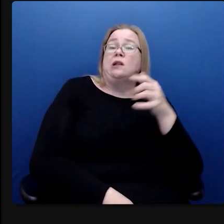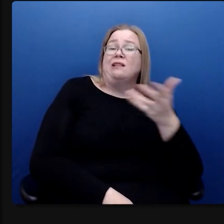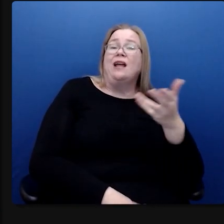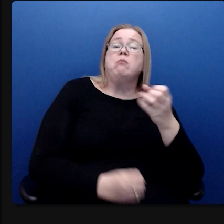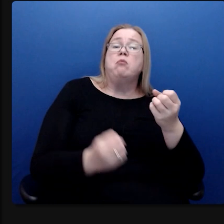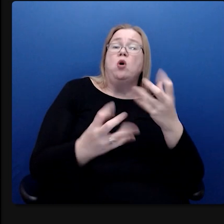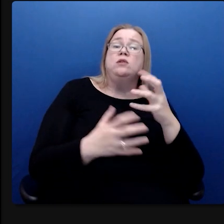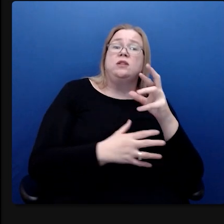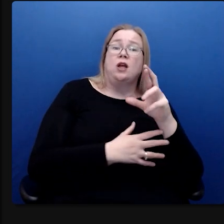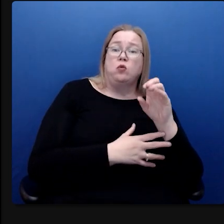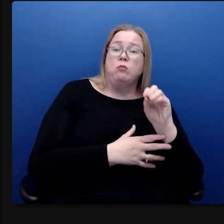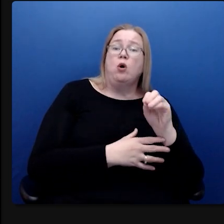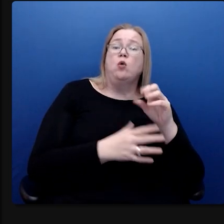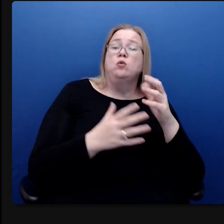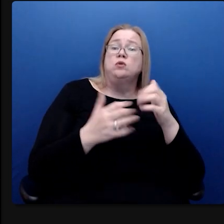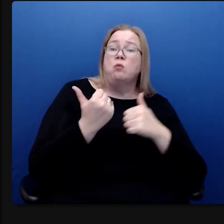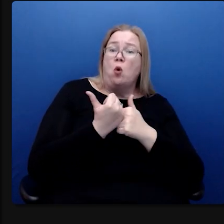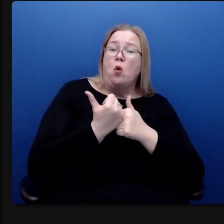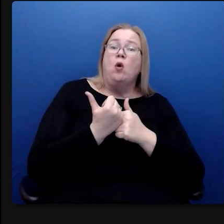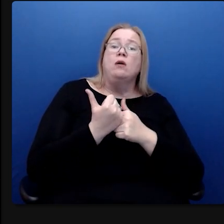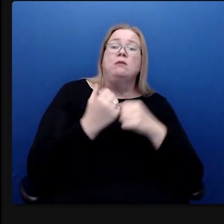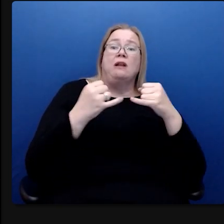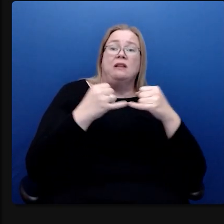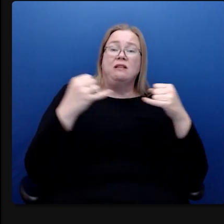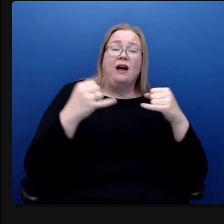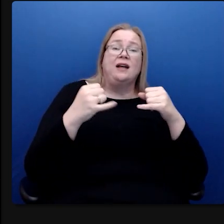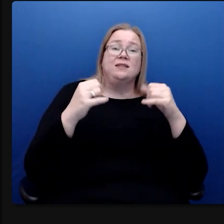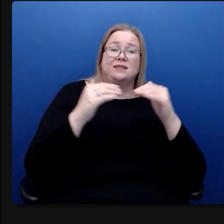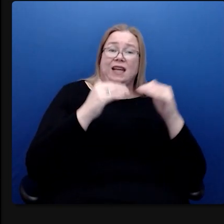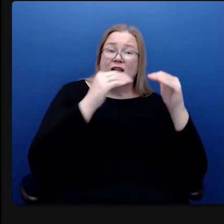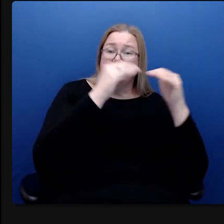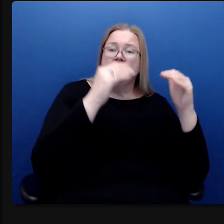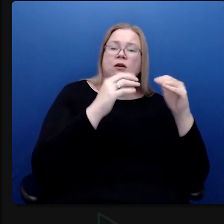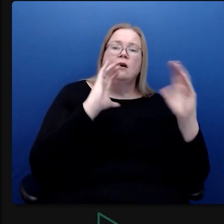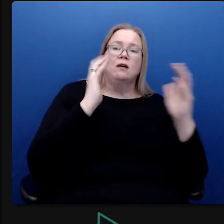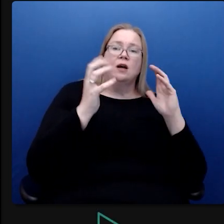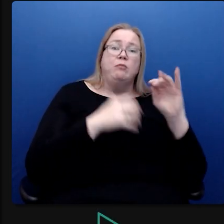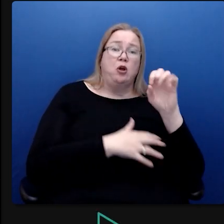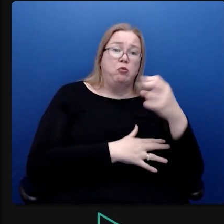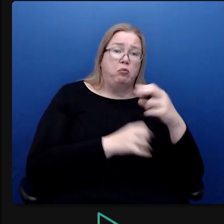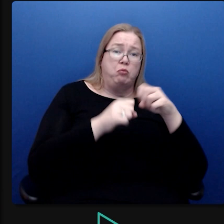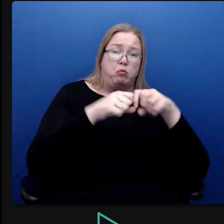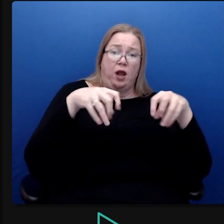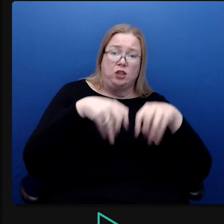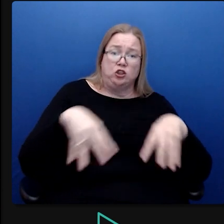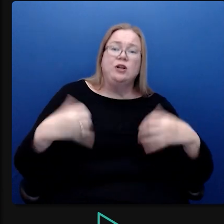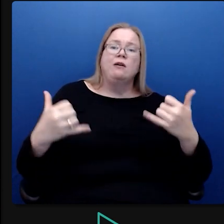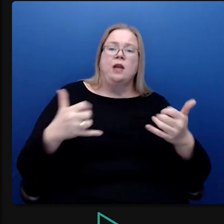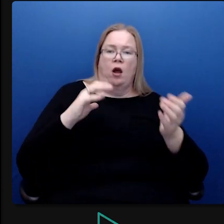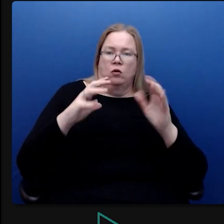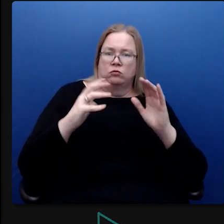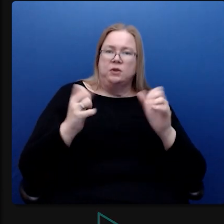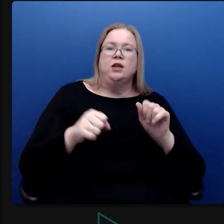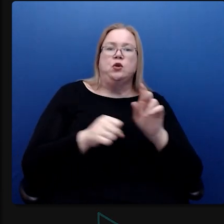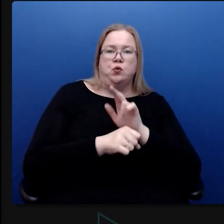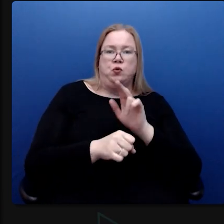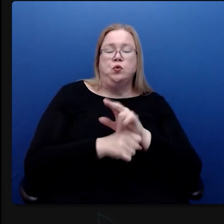Features like multi-repo support, line staging and compare branches are now available in VS 2022.